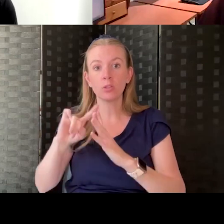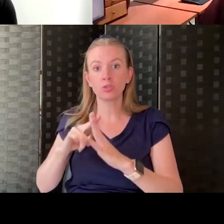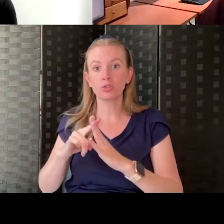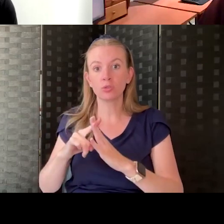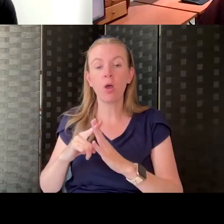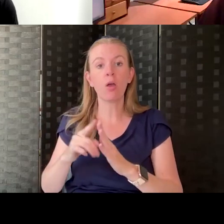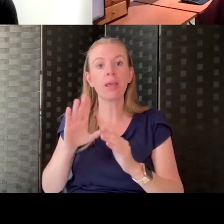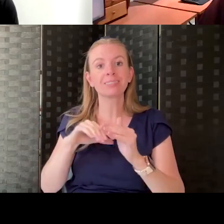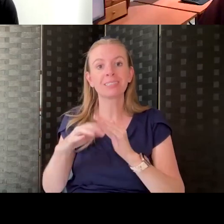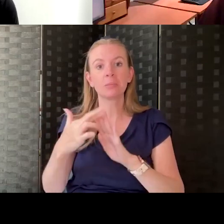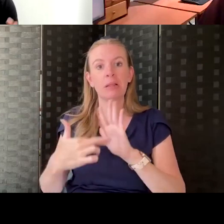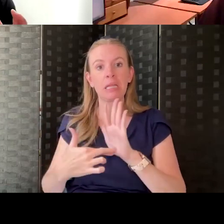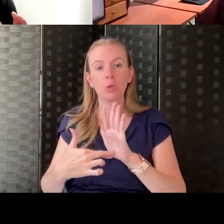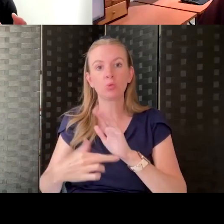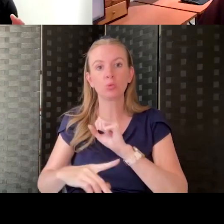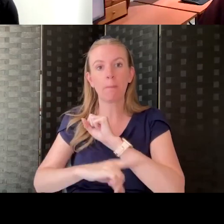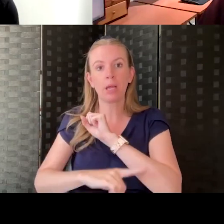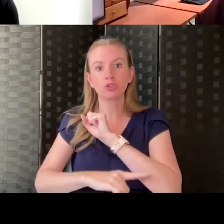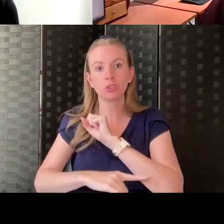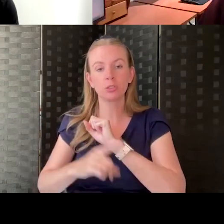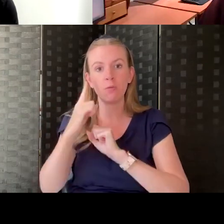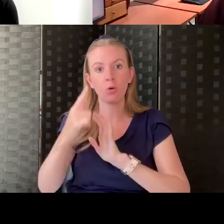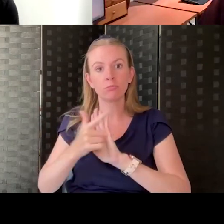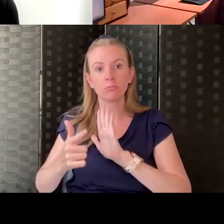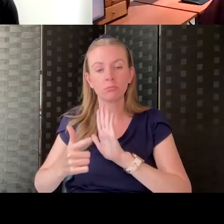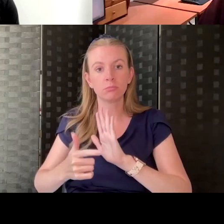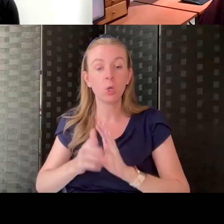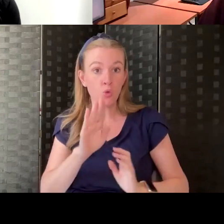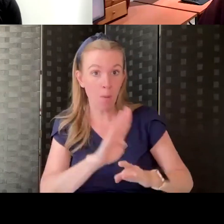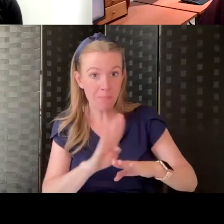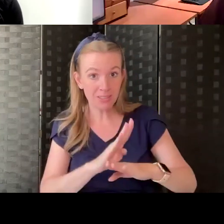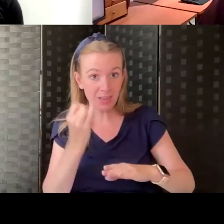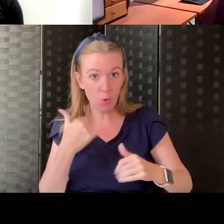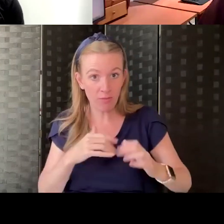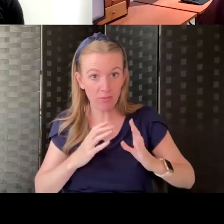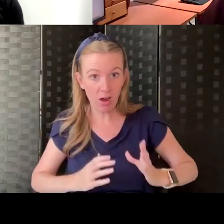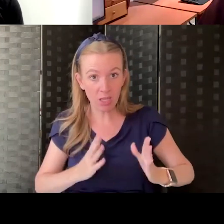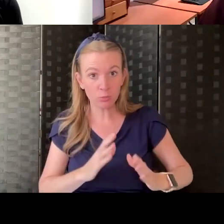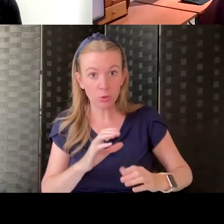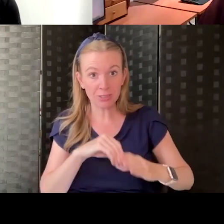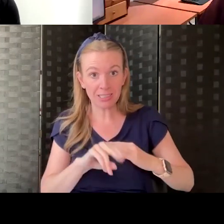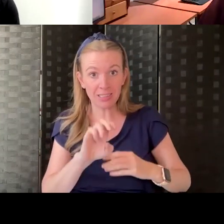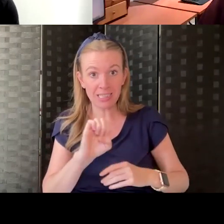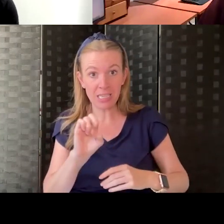rules. What happens to your business if you have customers in the E.U. when they start coming after